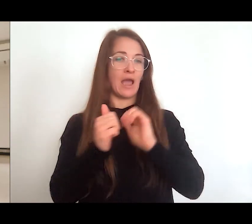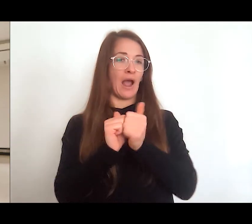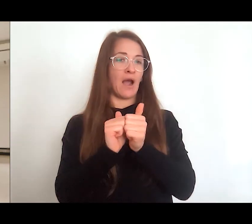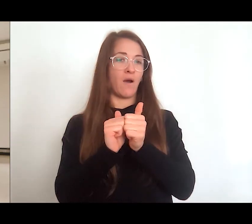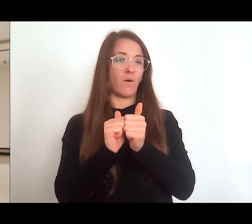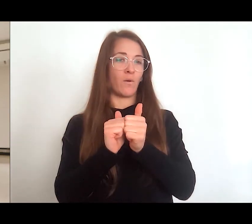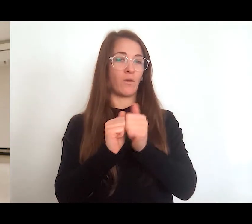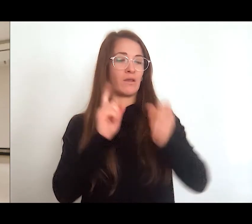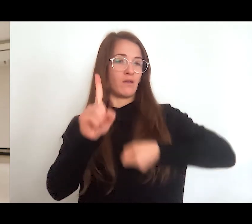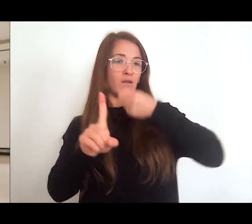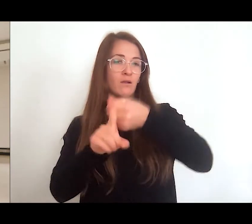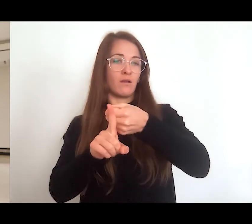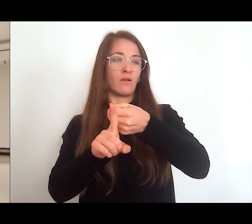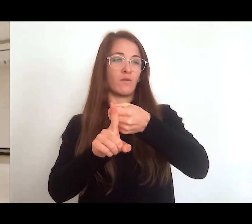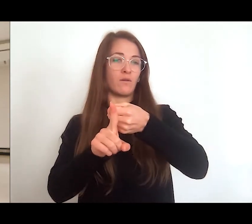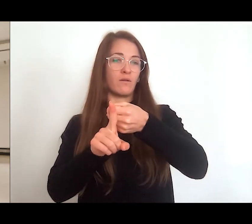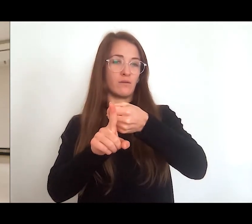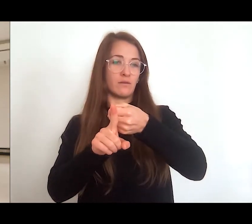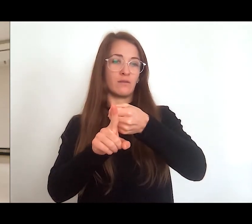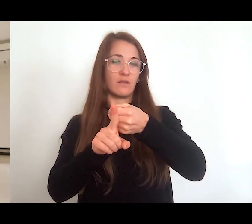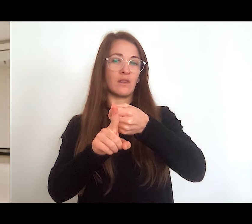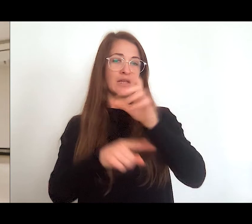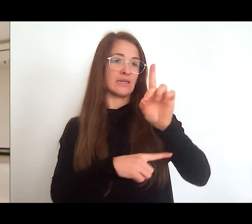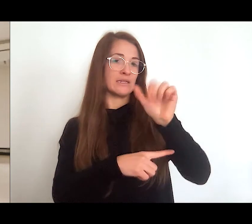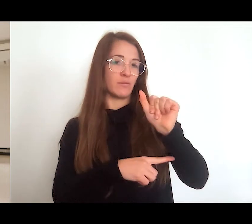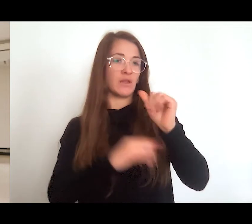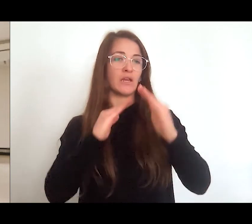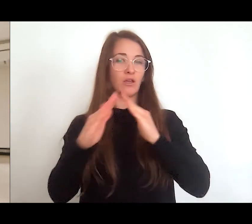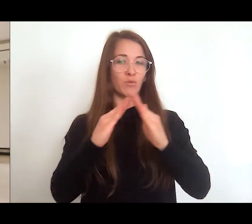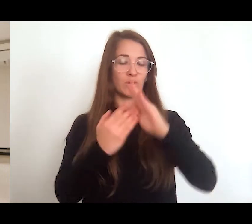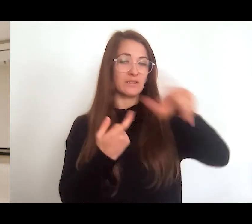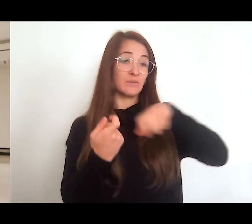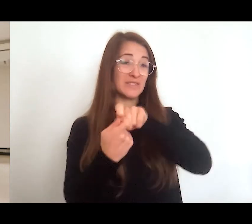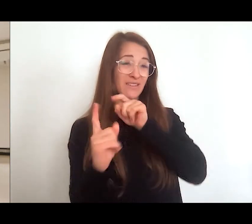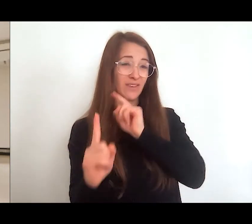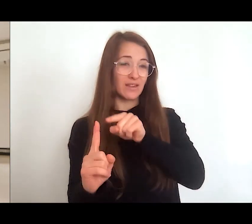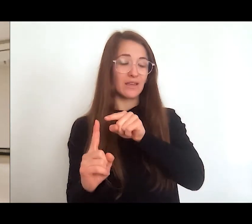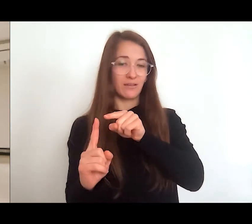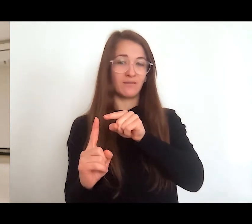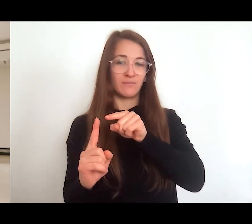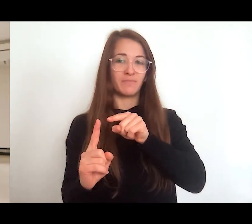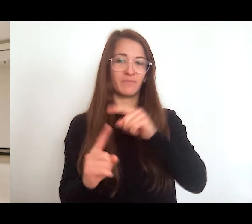FANTASTIC TO SEE HOW IT HAS IMPACTED THE DISABILITY